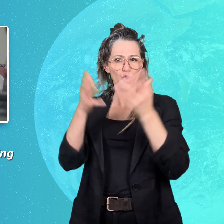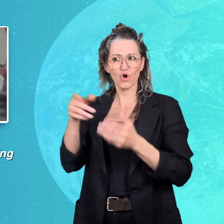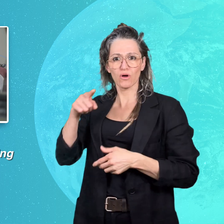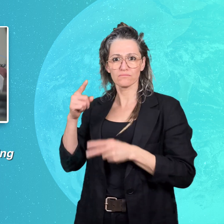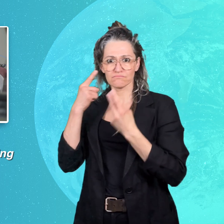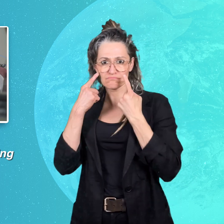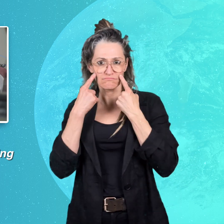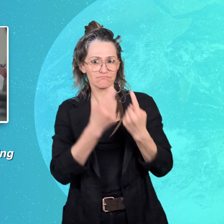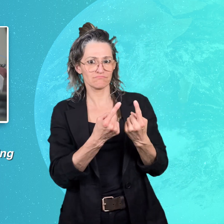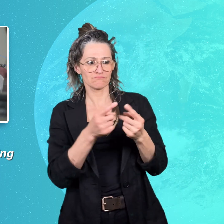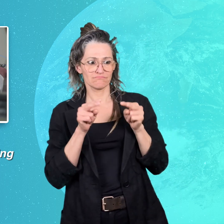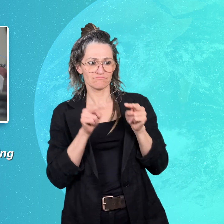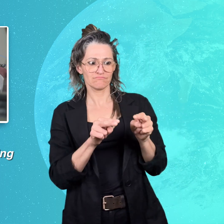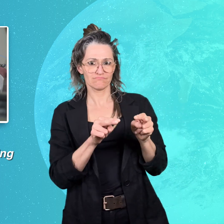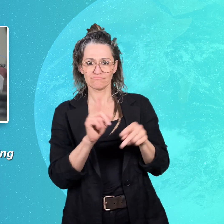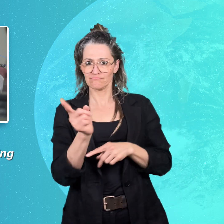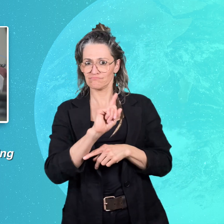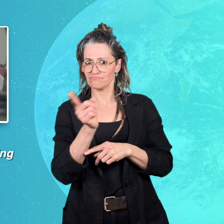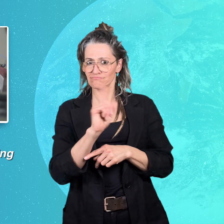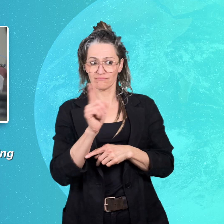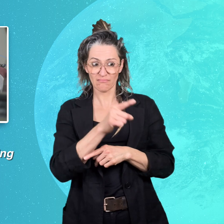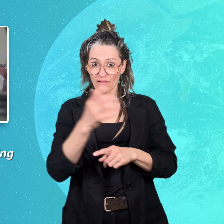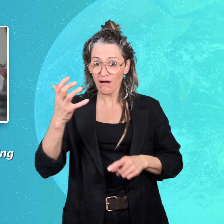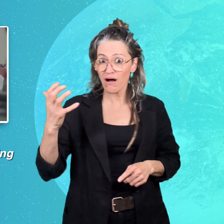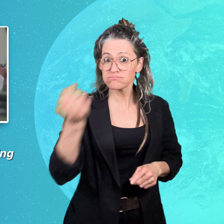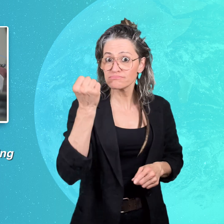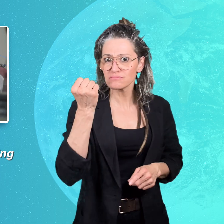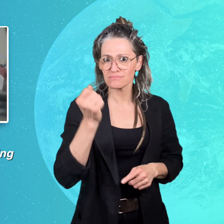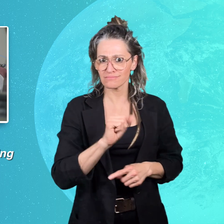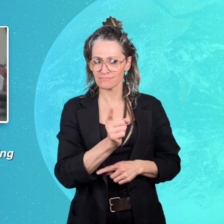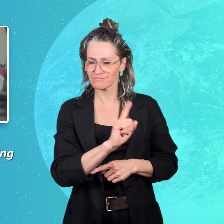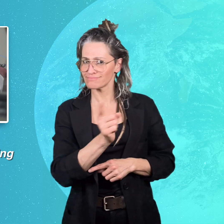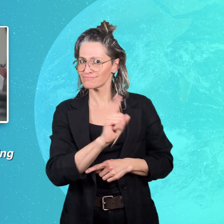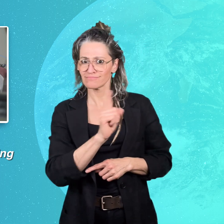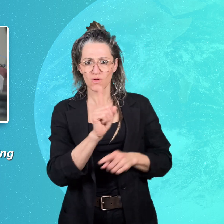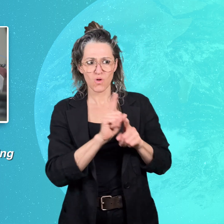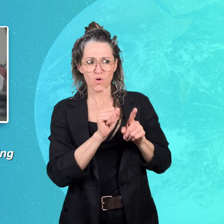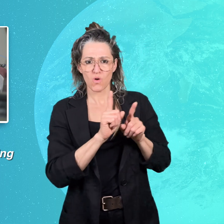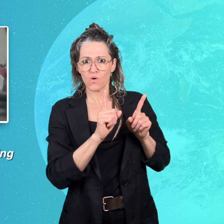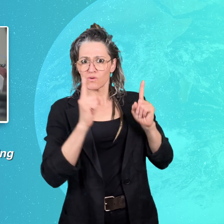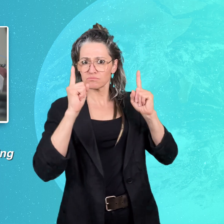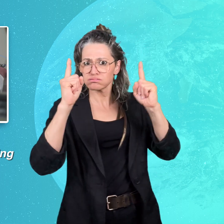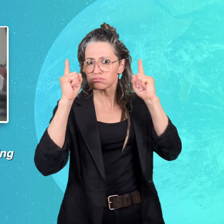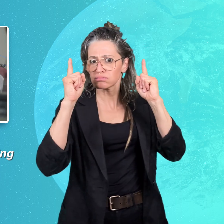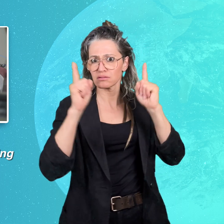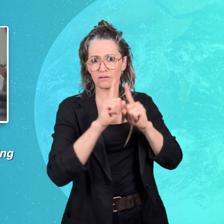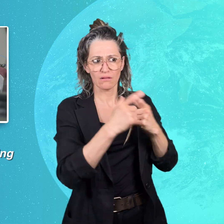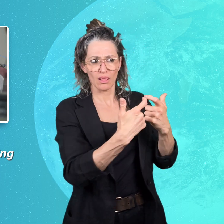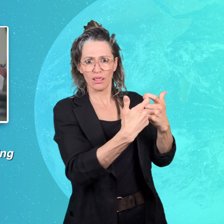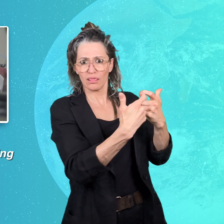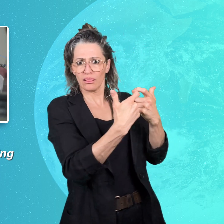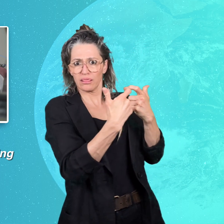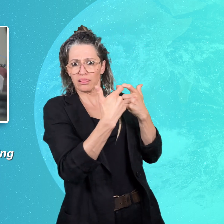medical industry, this breakthrough is a potential